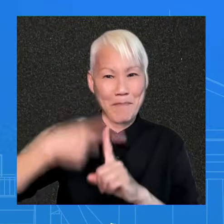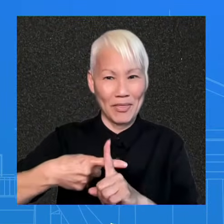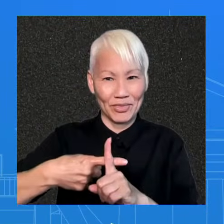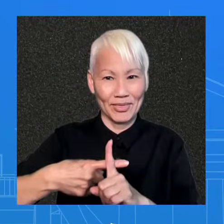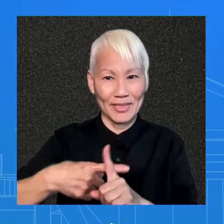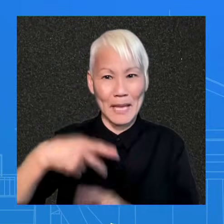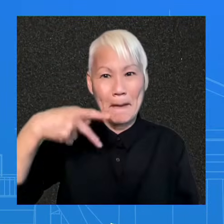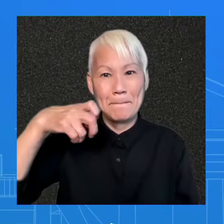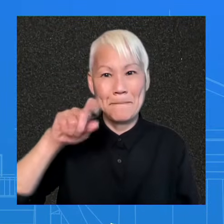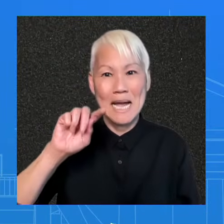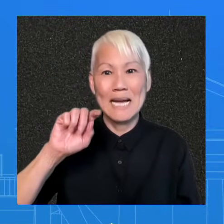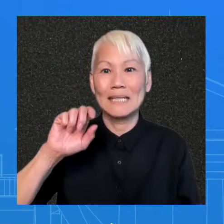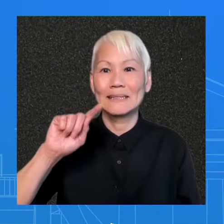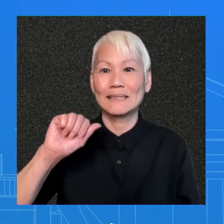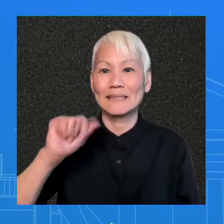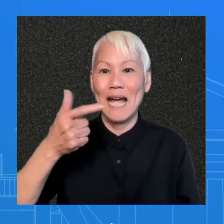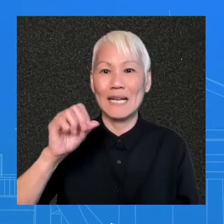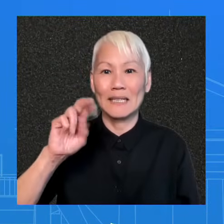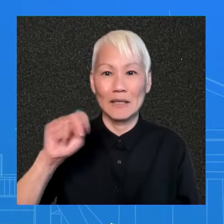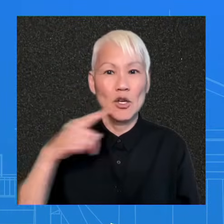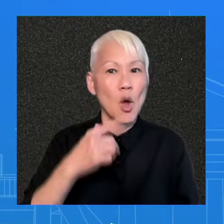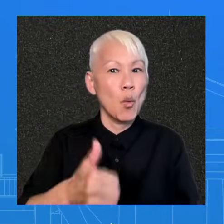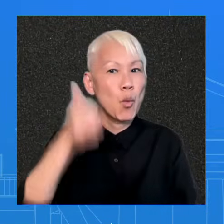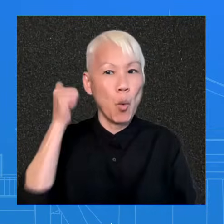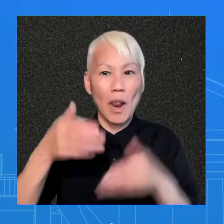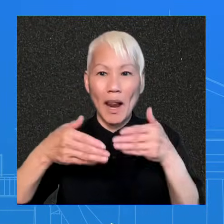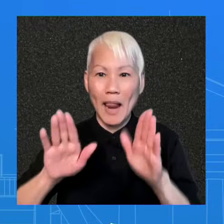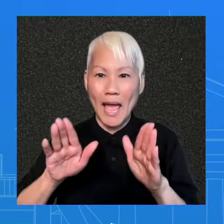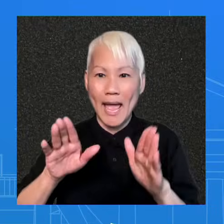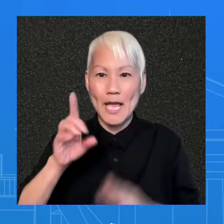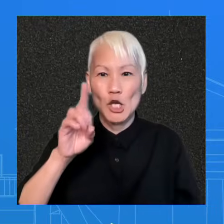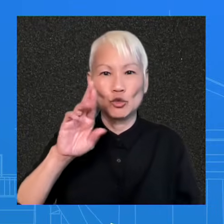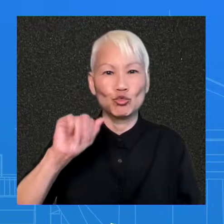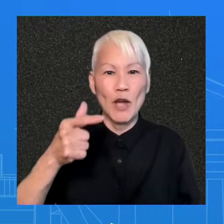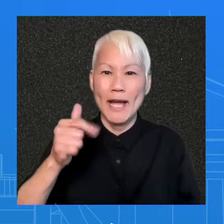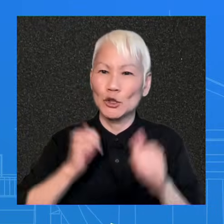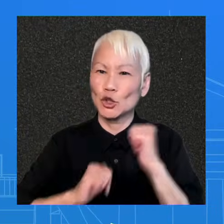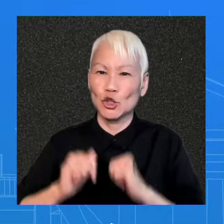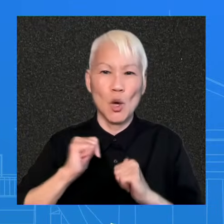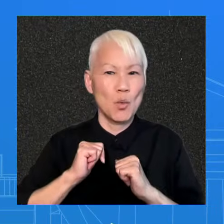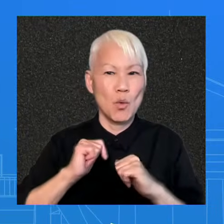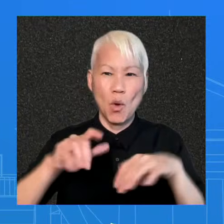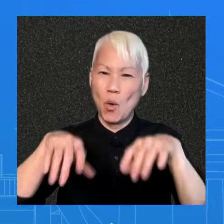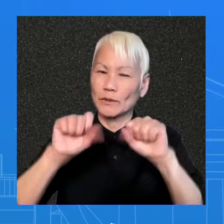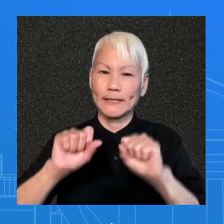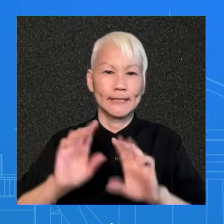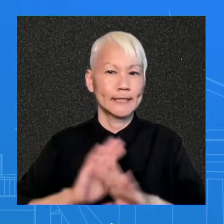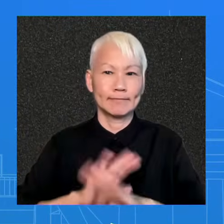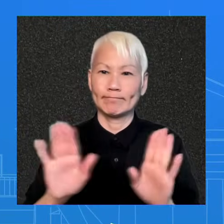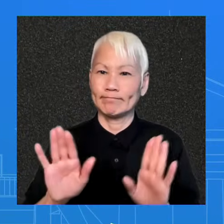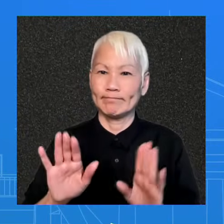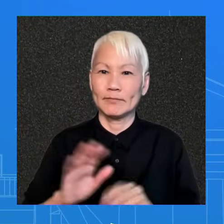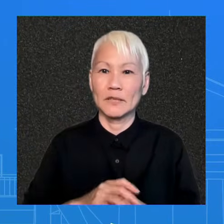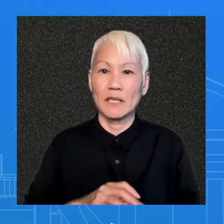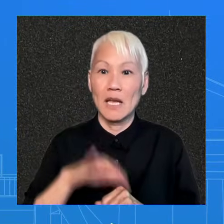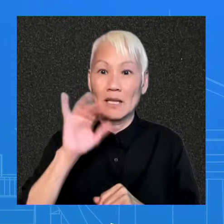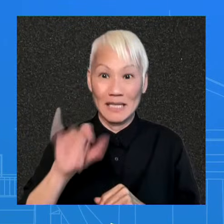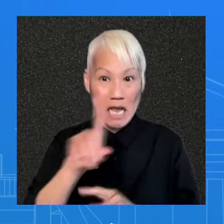to be hosted at military facilities. Did the President or the White House were they consulted at all on this decision? Or do you have any response to what it says